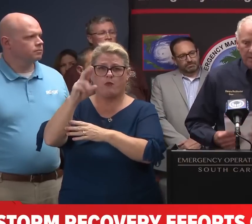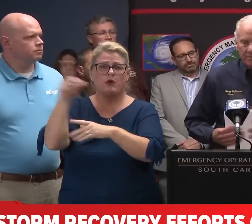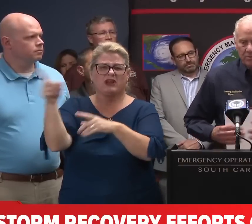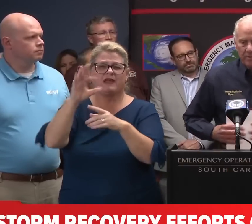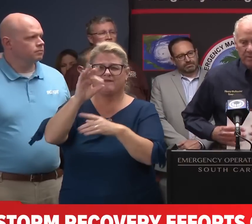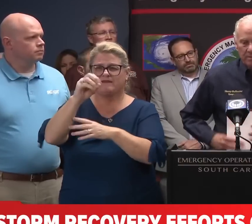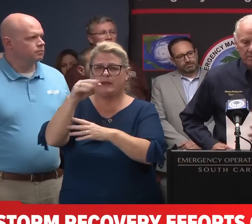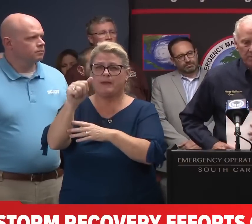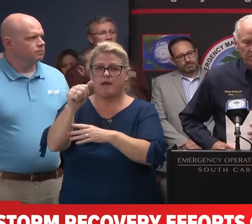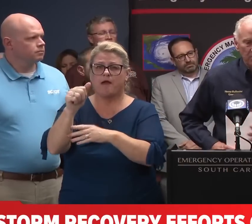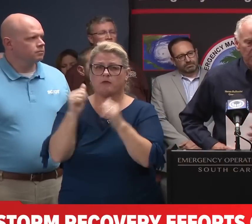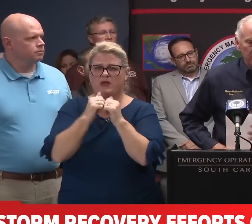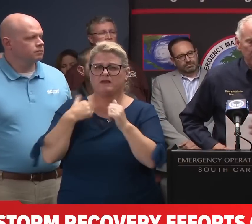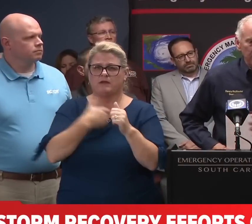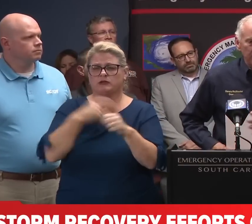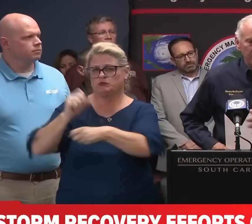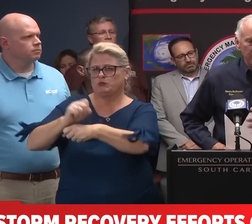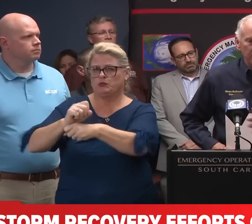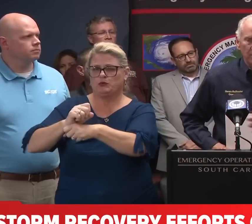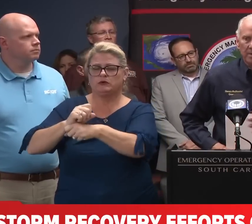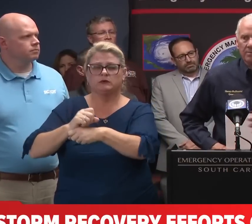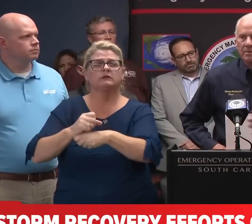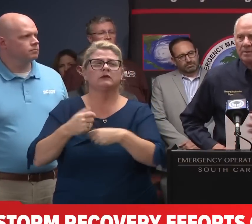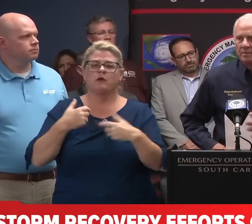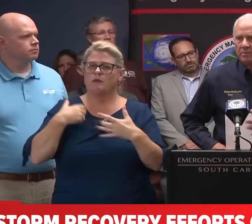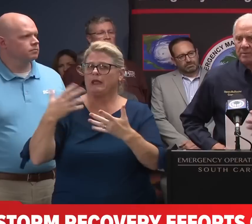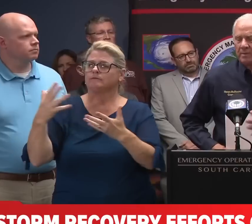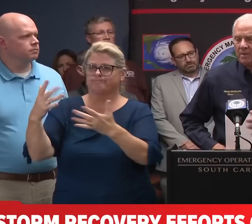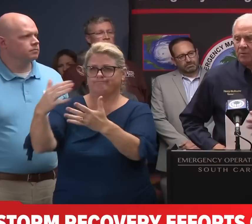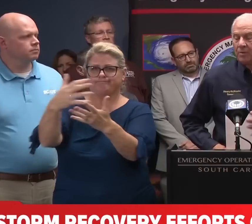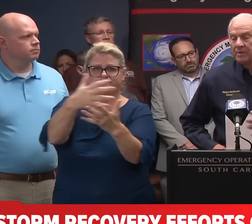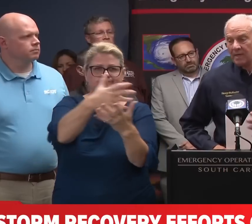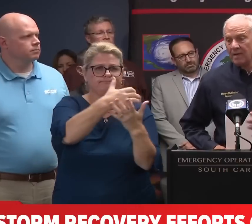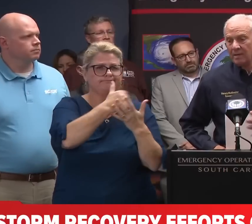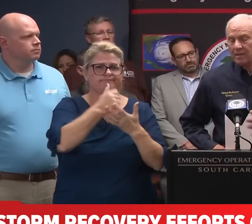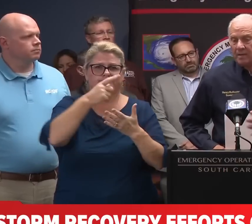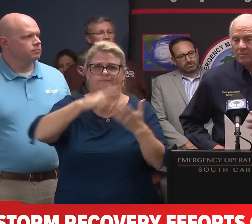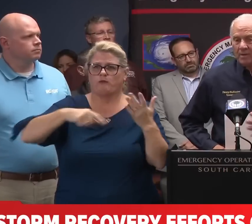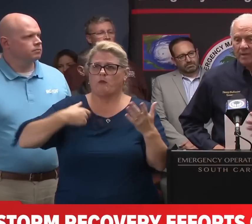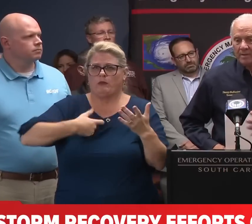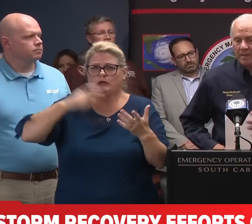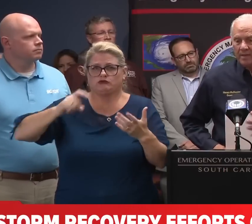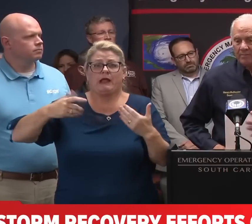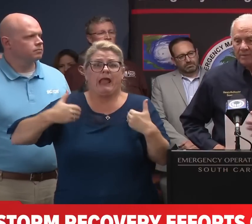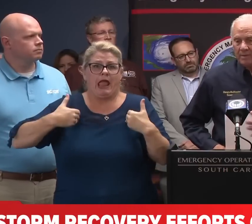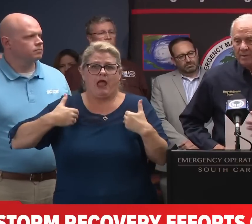And so we are, we are working that and getting whatever, uh we're, we're entitled to have or allowed to have. And